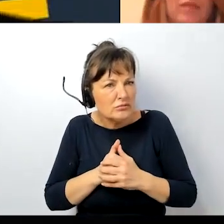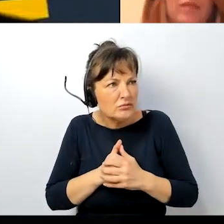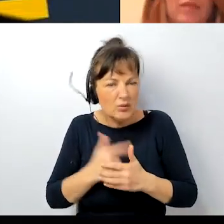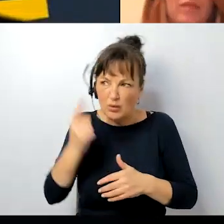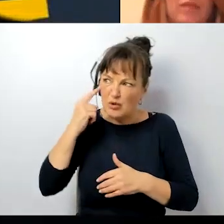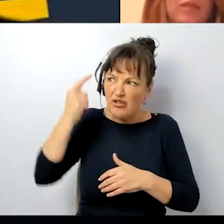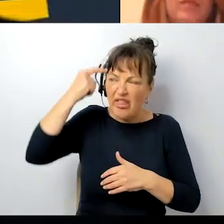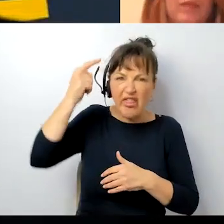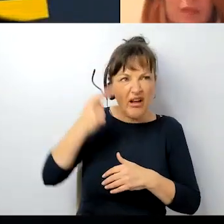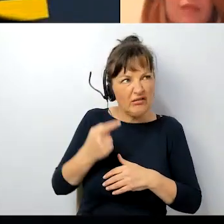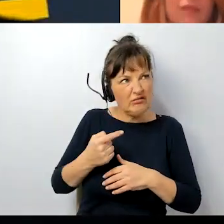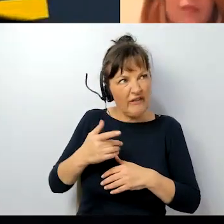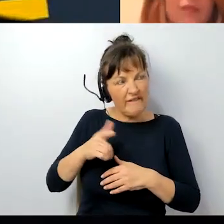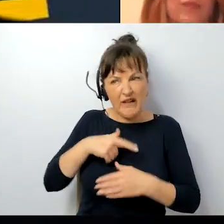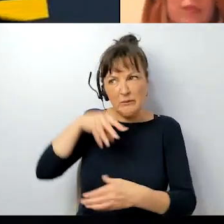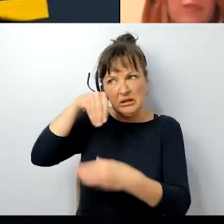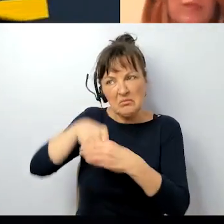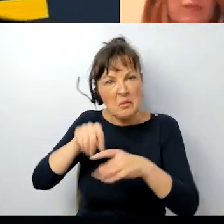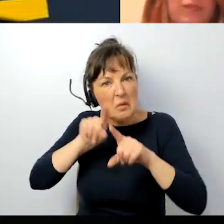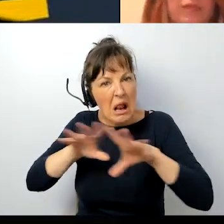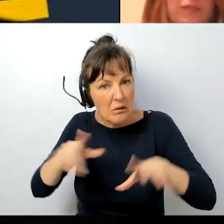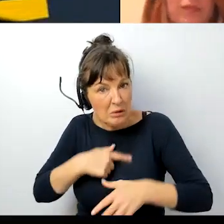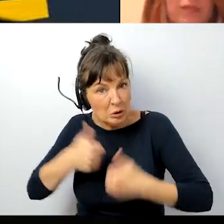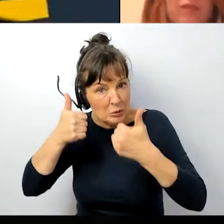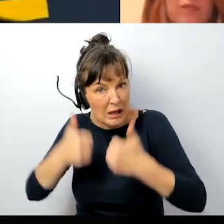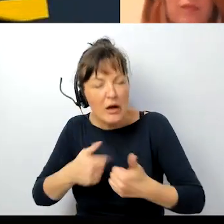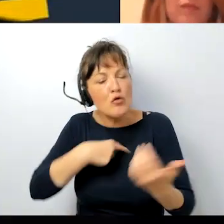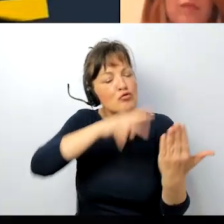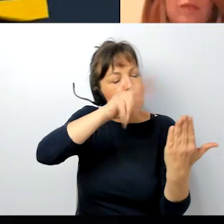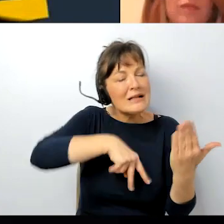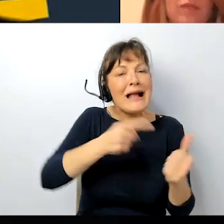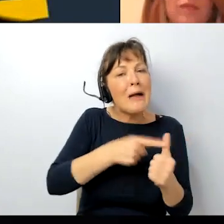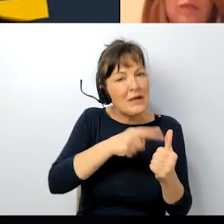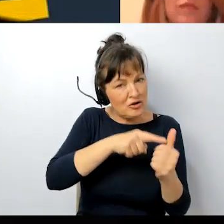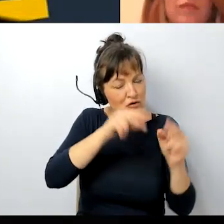the people like that work there, what's the culture what it's like to work there